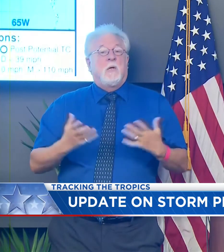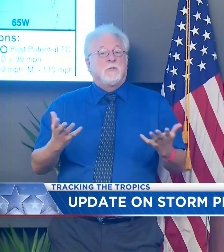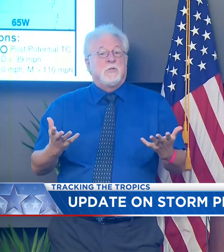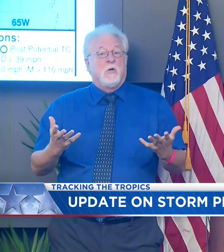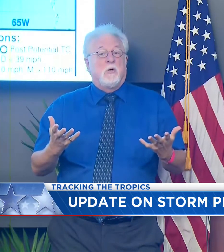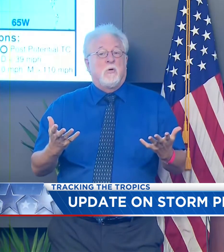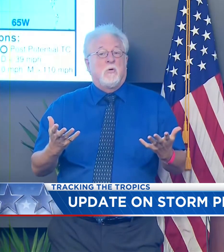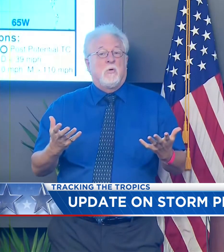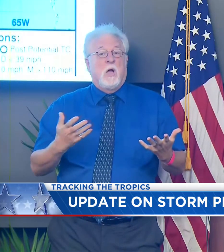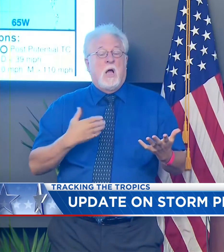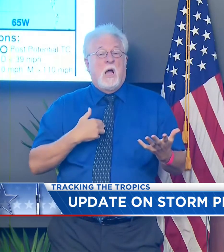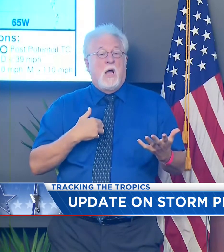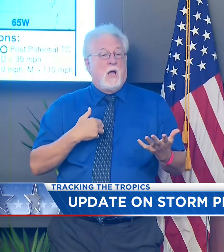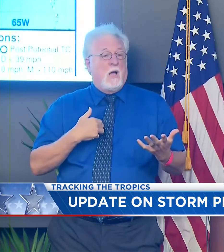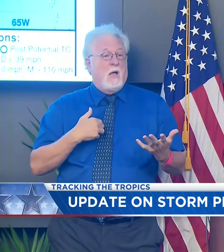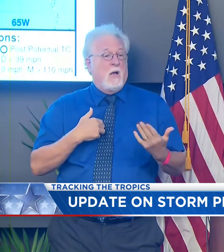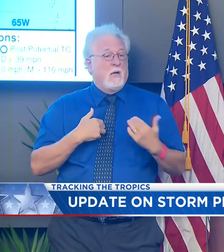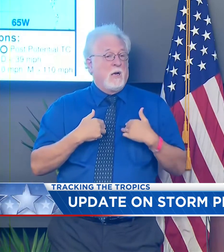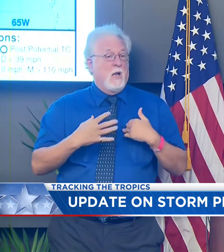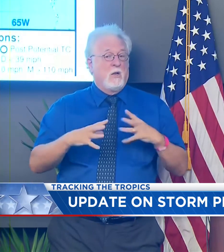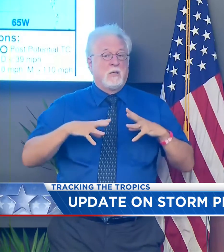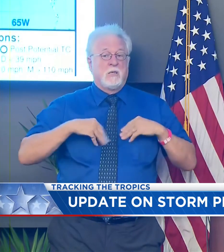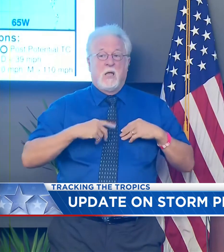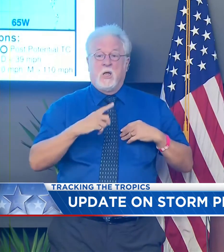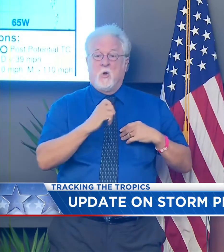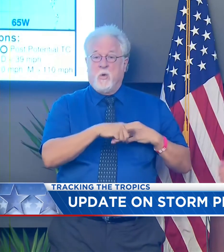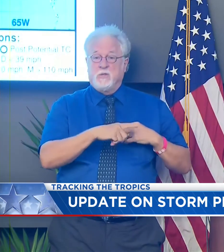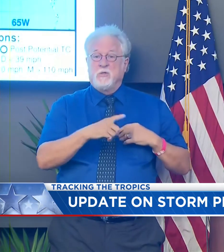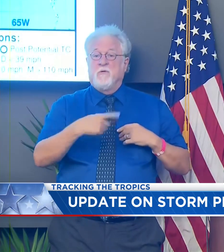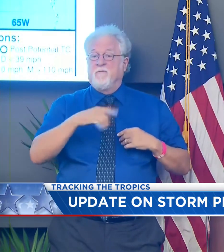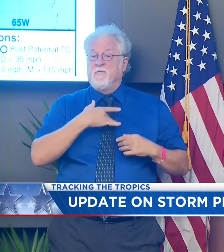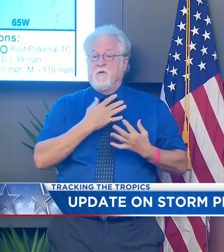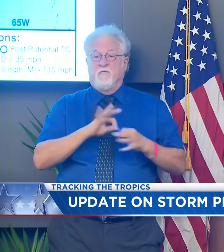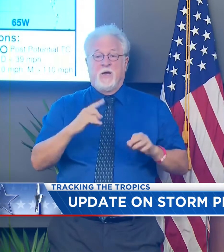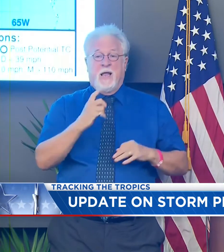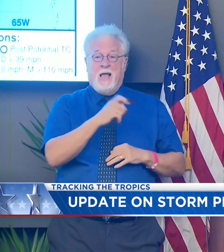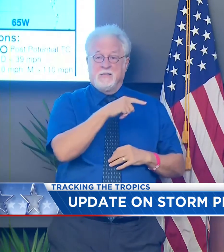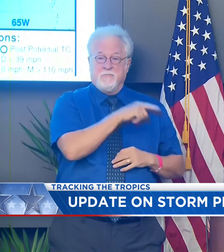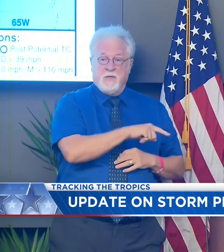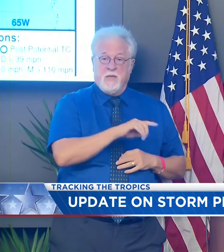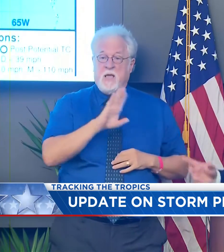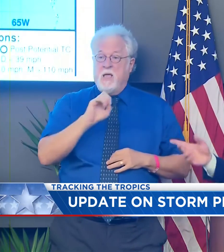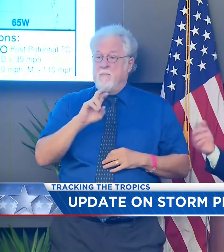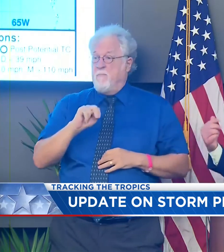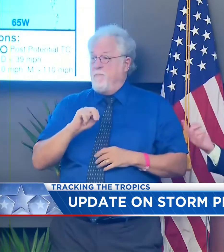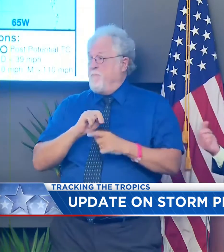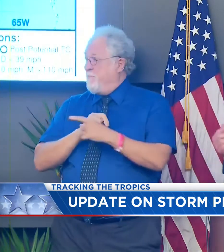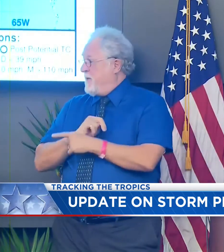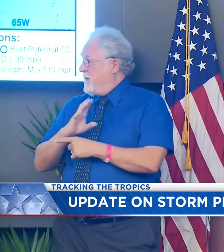OF STATE AGENCIES AND SO FORTH IF THAT ACTUALLY CHANGES BETWEEN NOW AND THEN. SO WITH THAT, I'M GOING TO TAKE